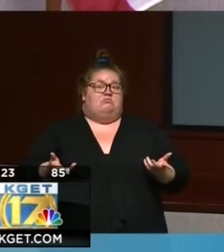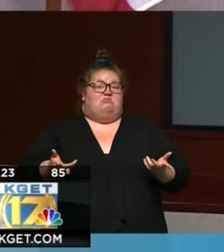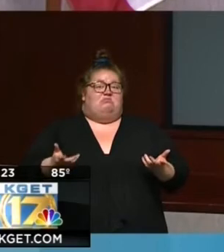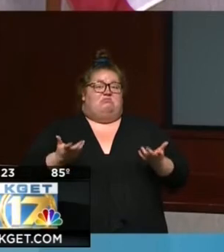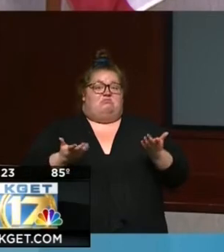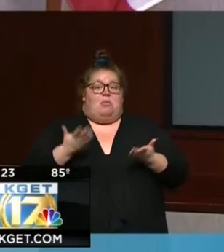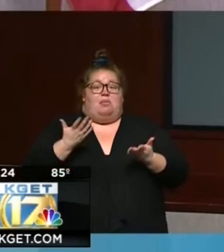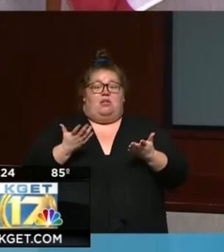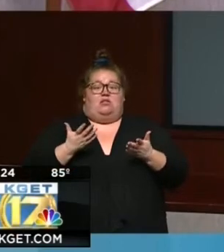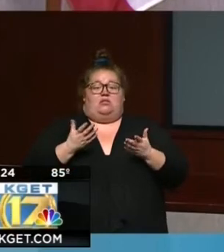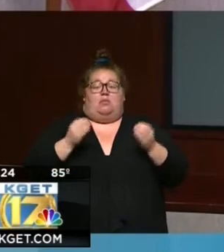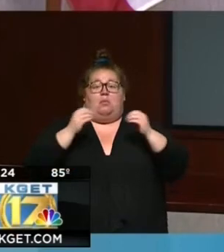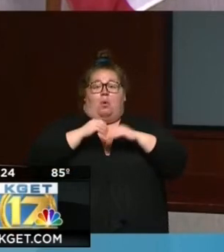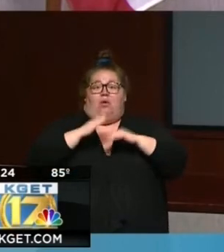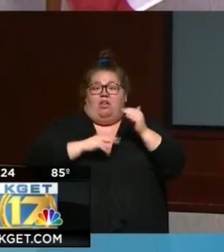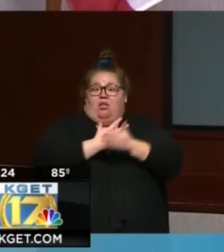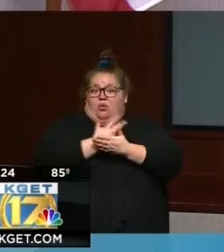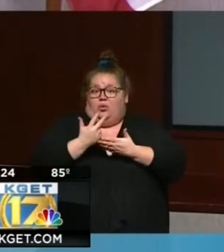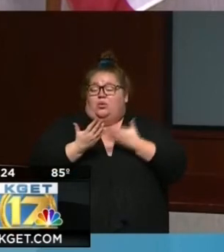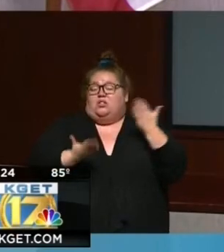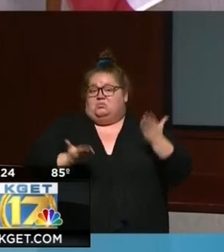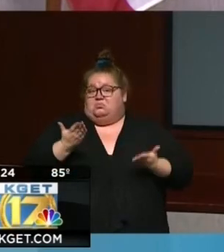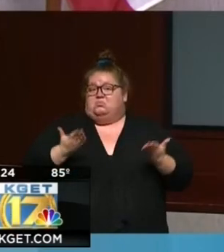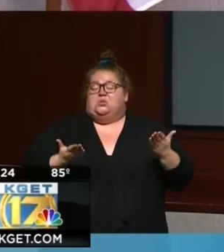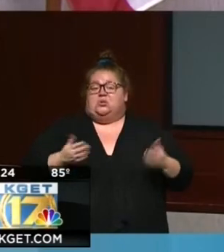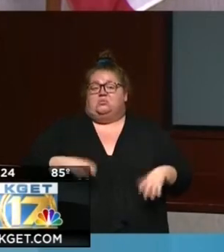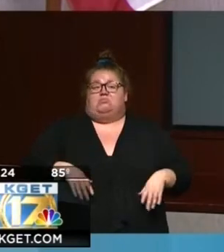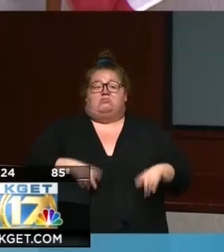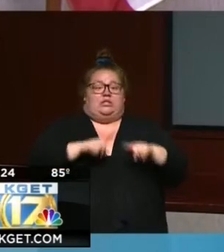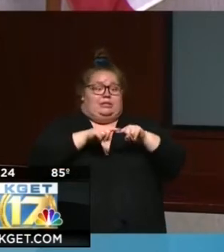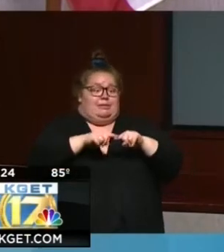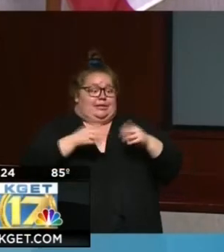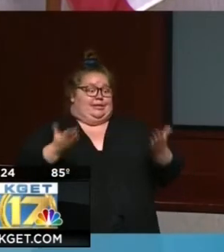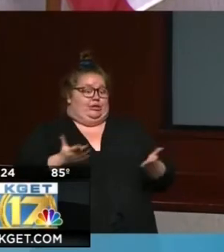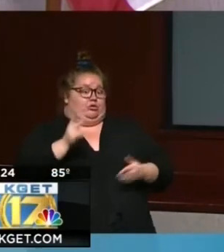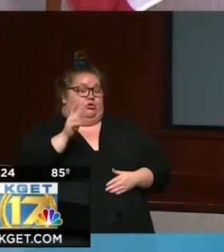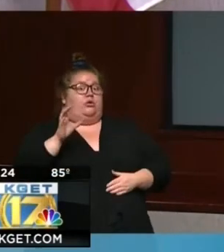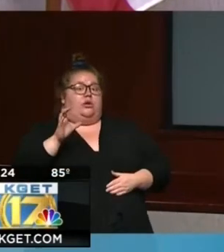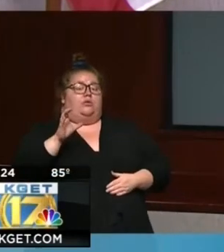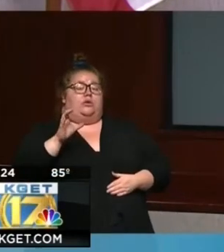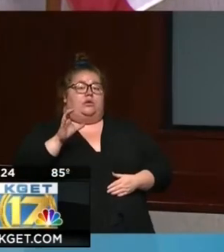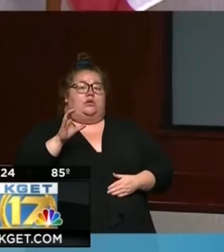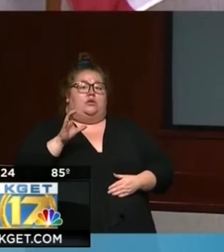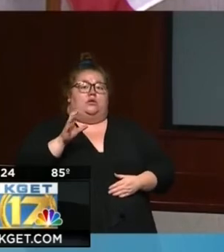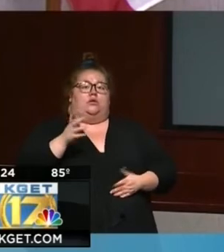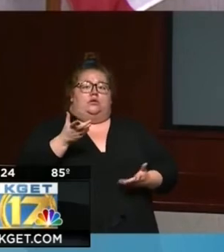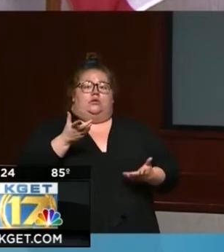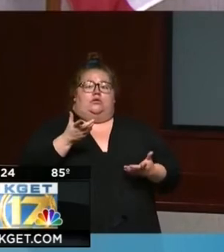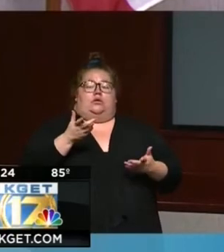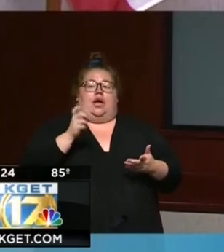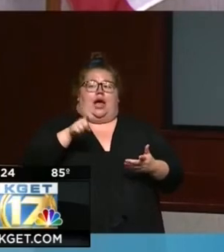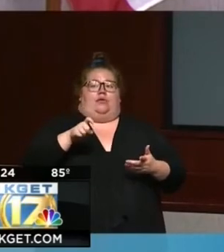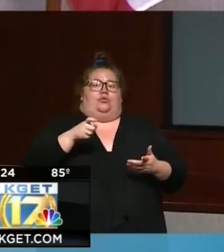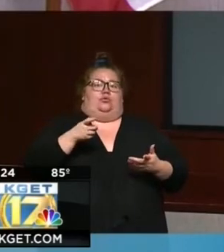POSSIBLE THAT THIS WILL GET EXTENDED EVEN FURTHER THE NEXT THREE WEEKS DEPEMDING ON HOW WE